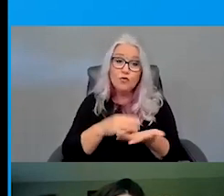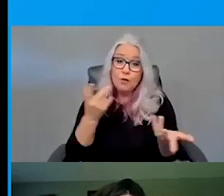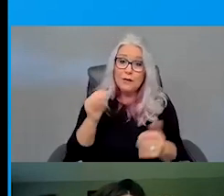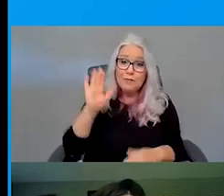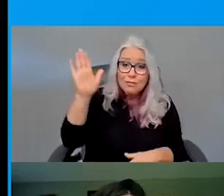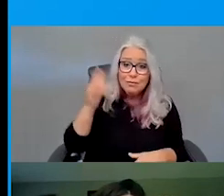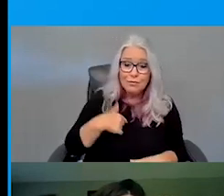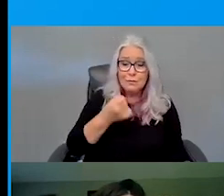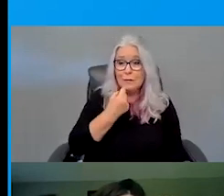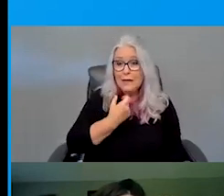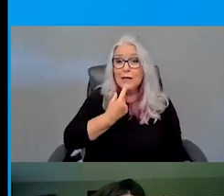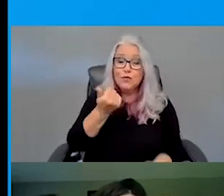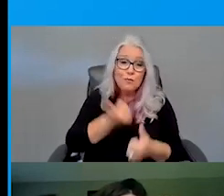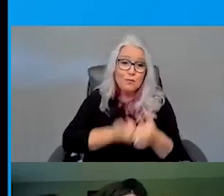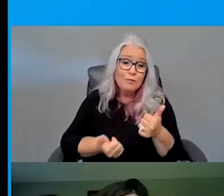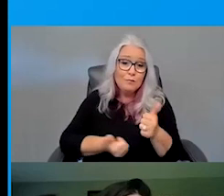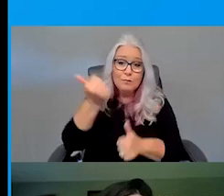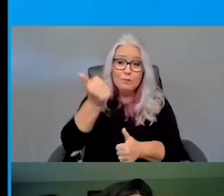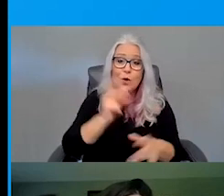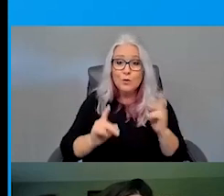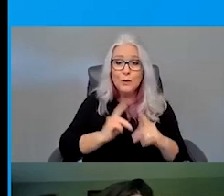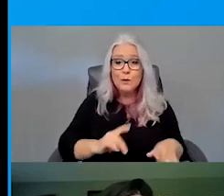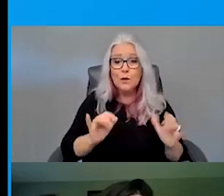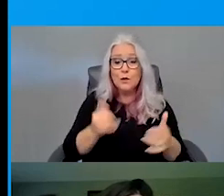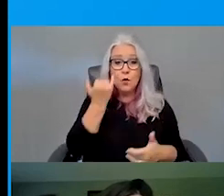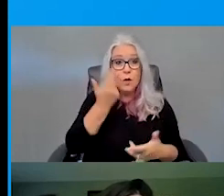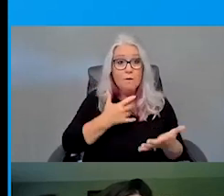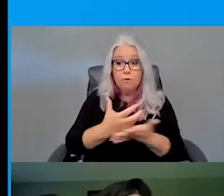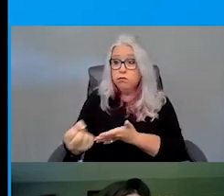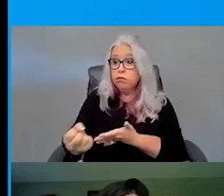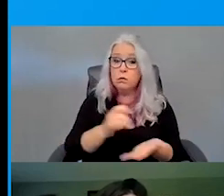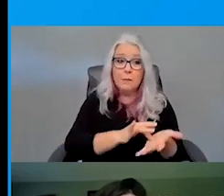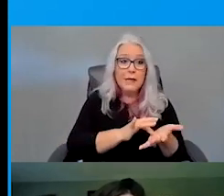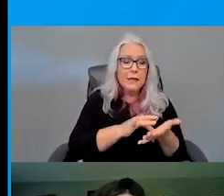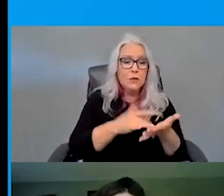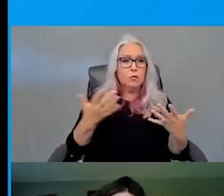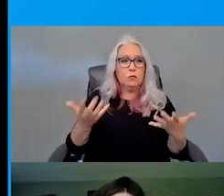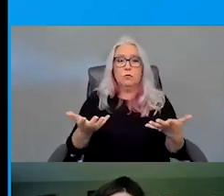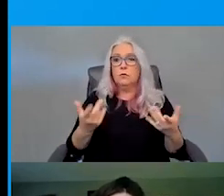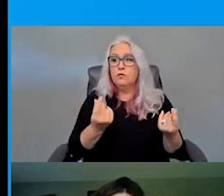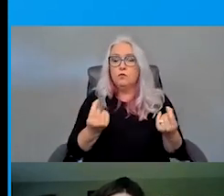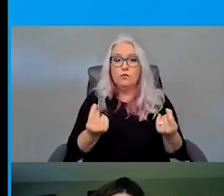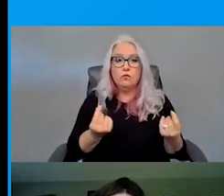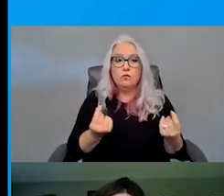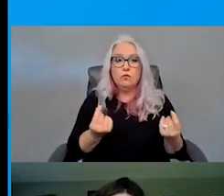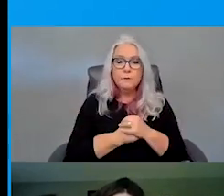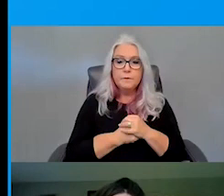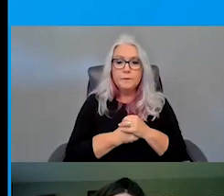medication. I am. What does it mean if we are absent that medication for an extended period of time or varying